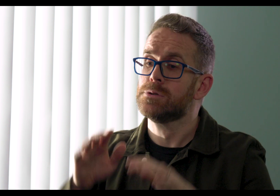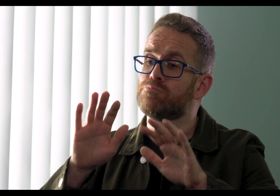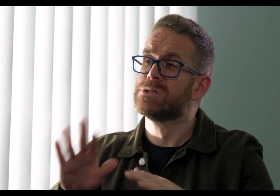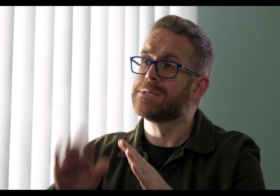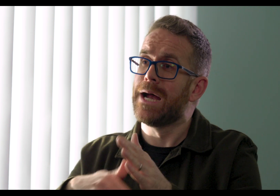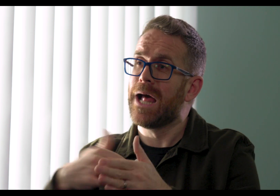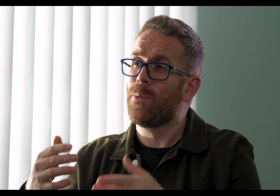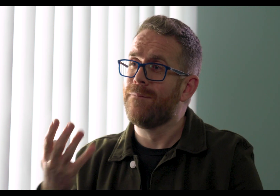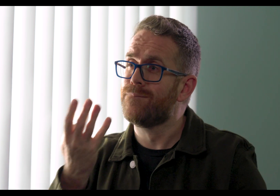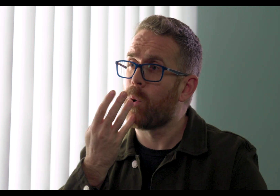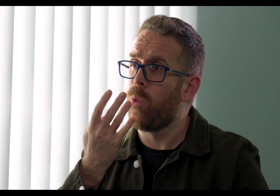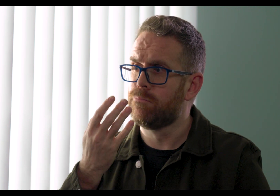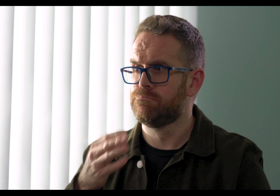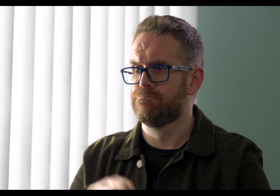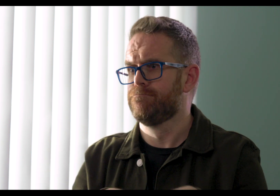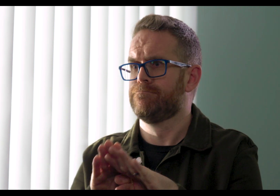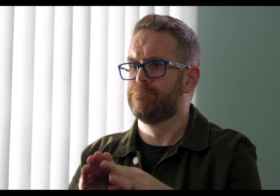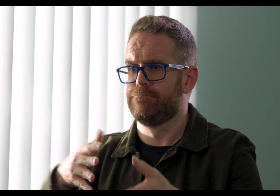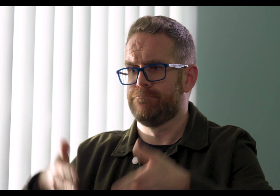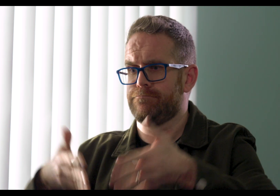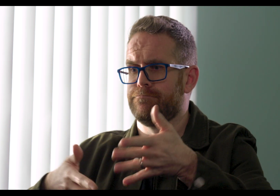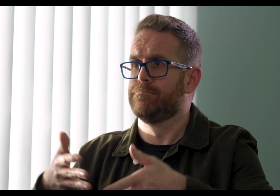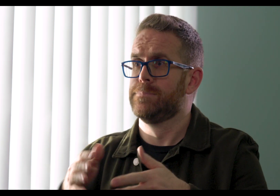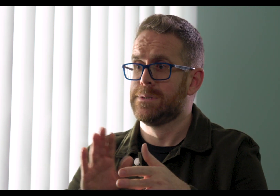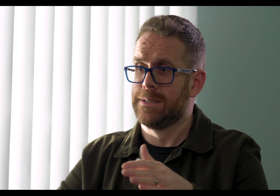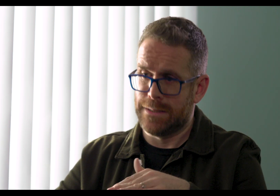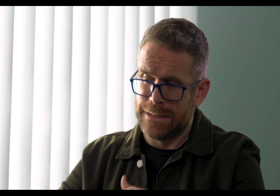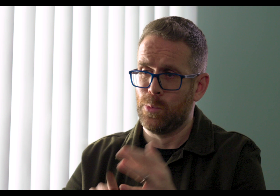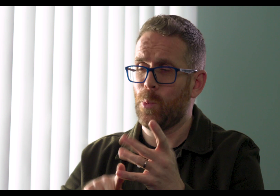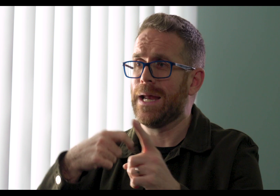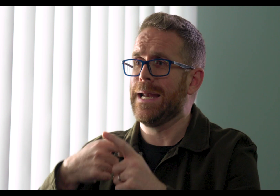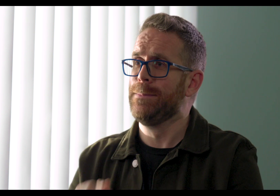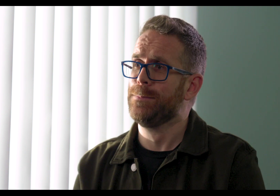British Sign language is the fourth most widely used language in the UK today.